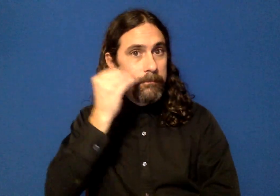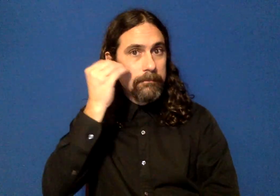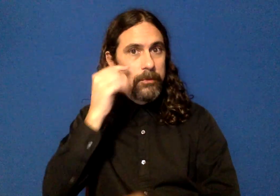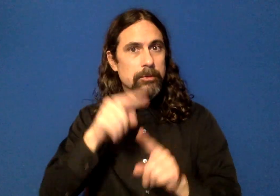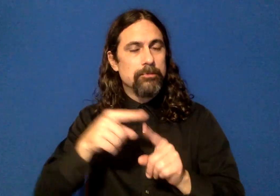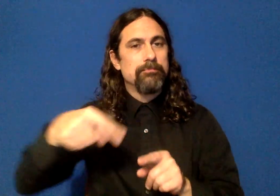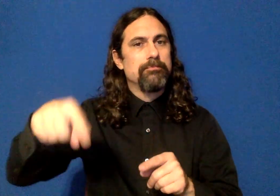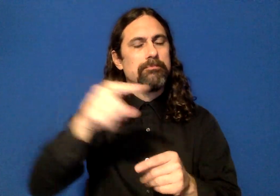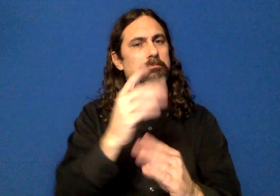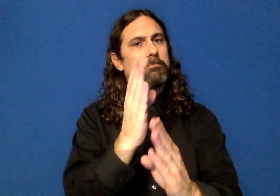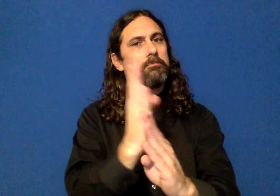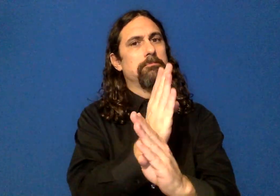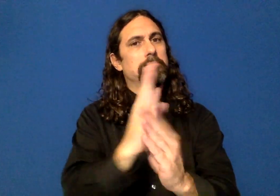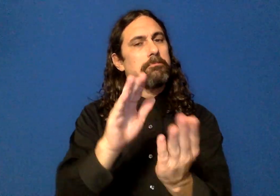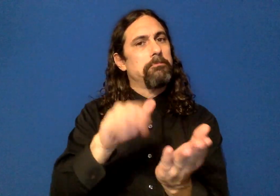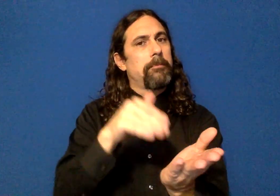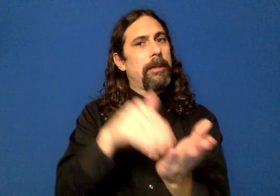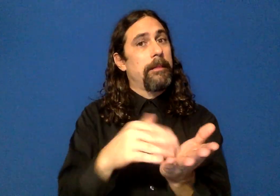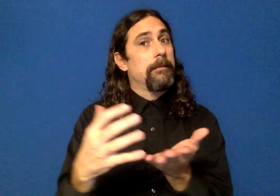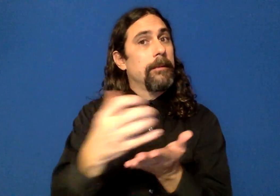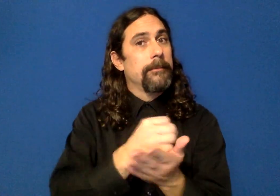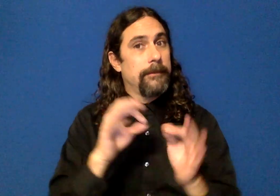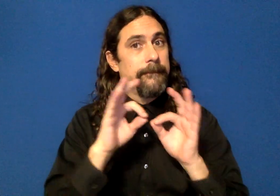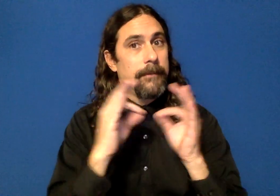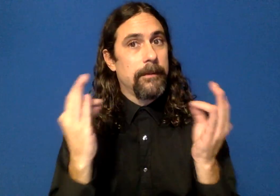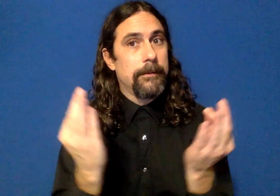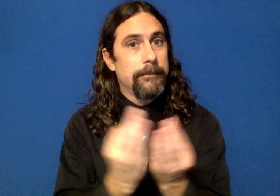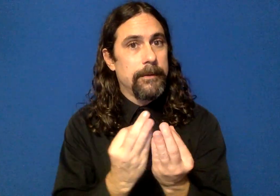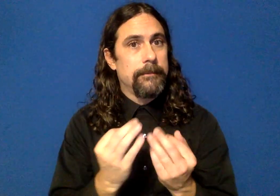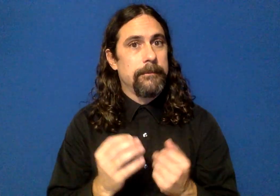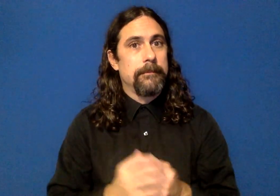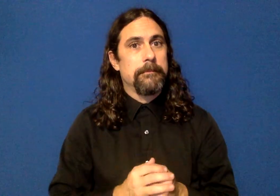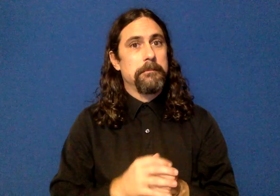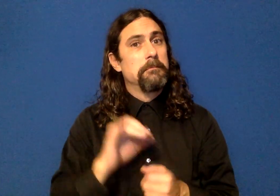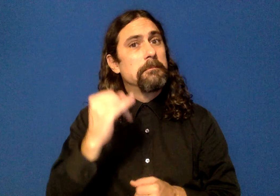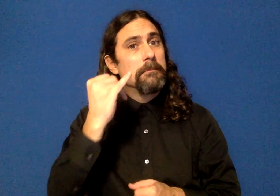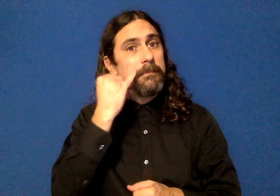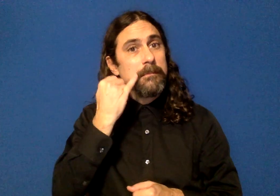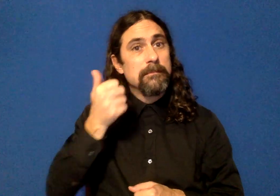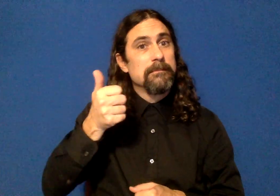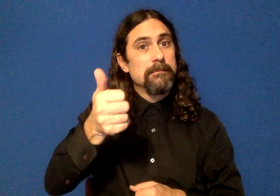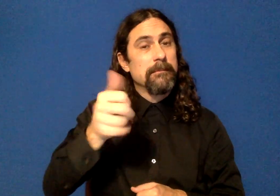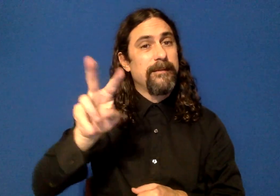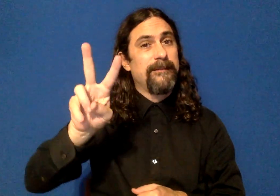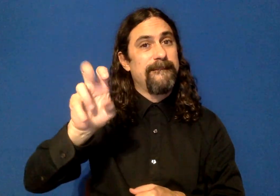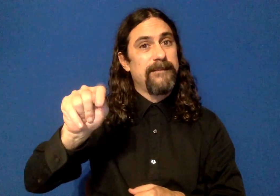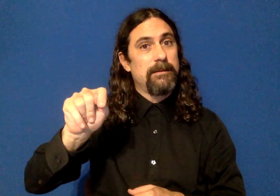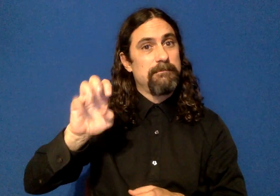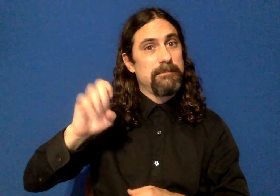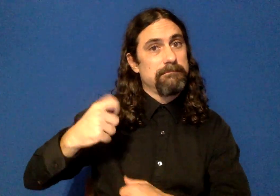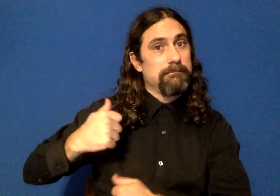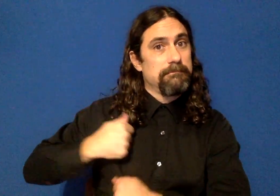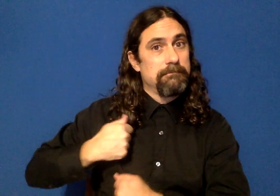and middle-income families. If you are a veteran residing in New York State, you may